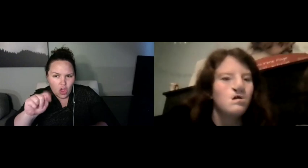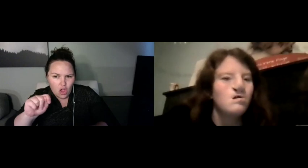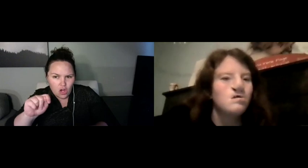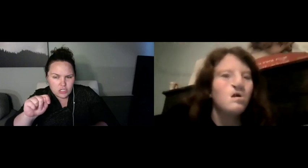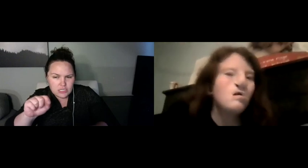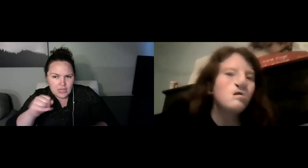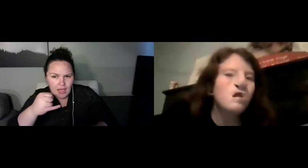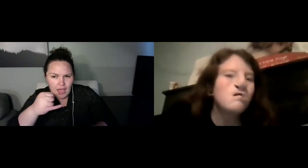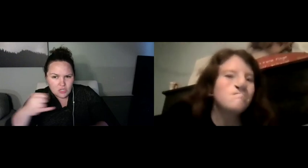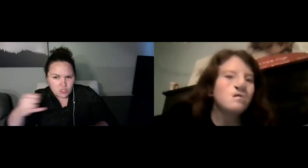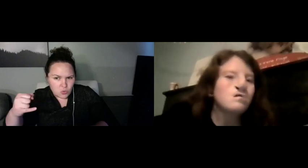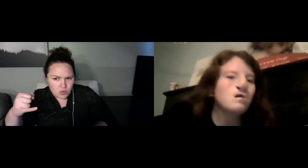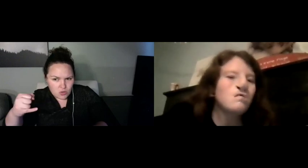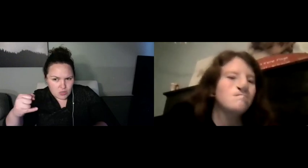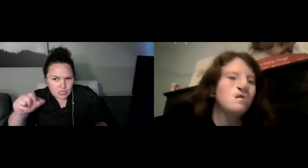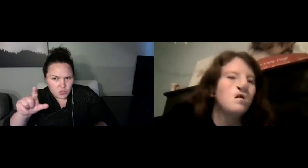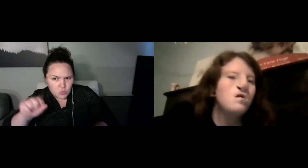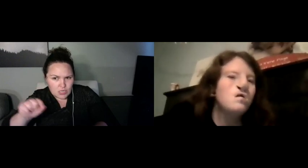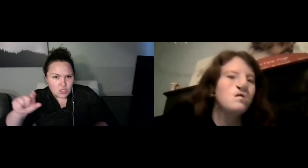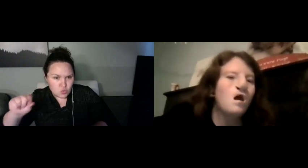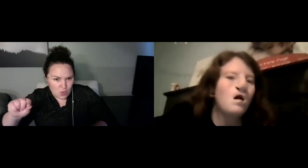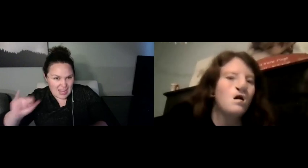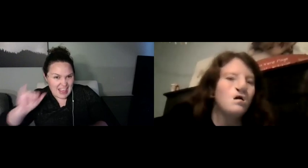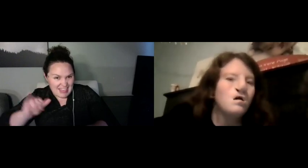Just in case you want to follow me on insta.